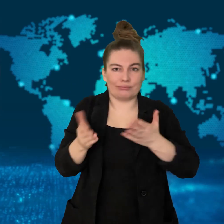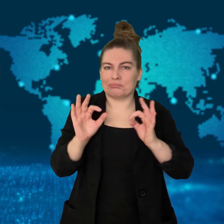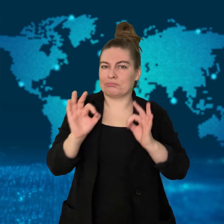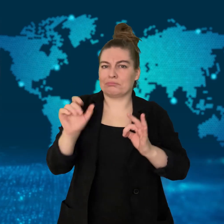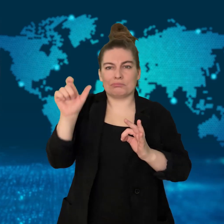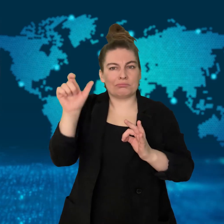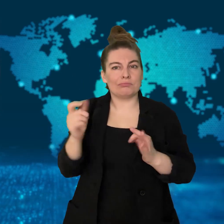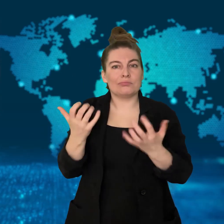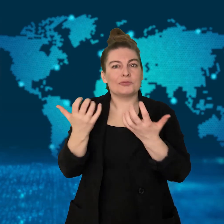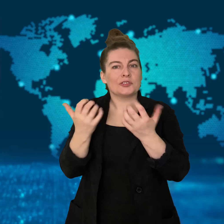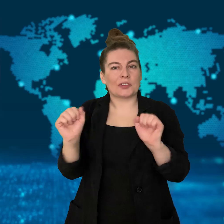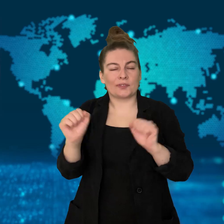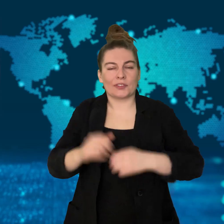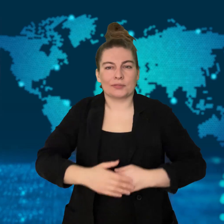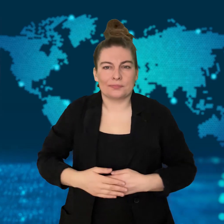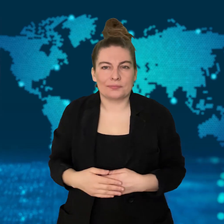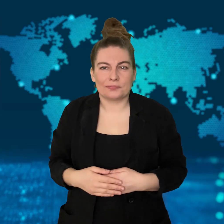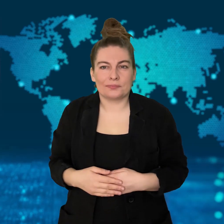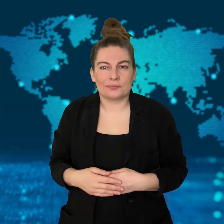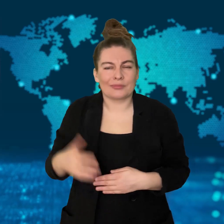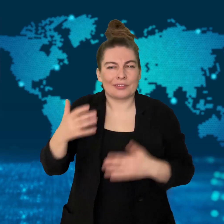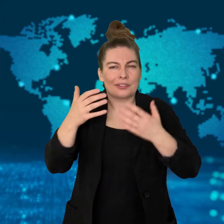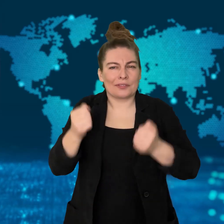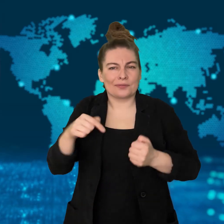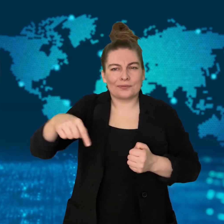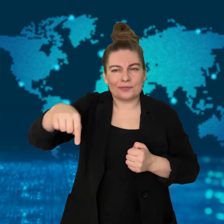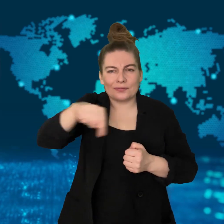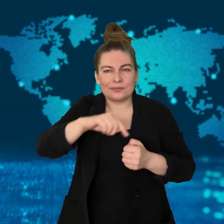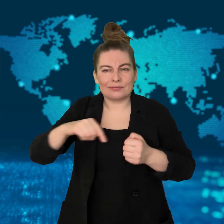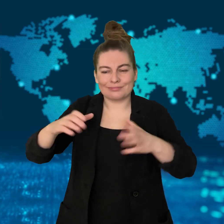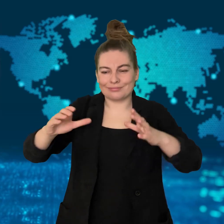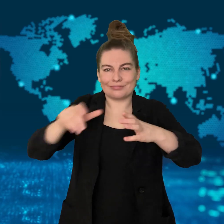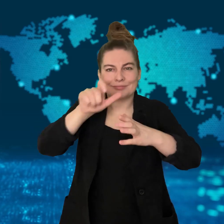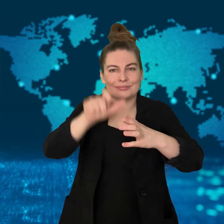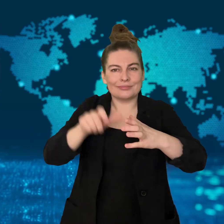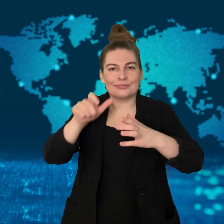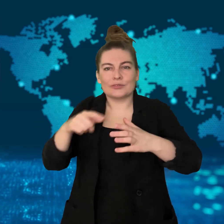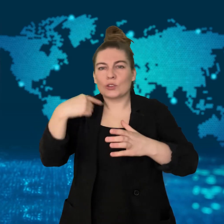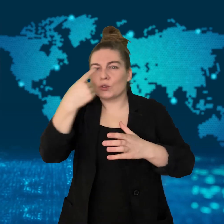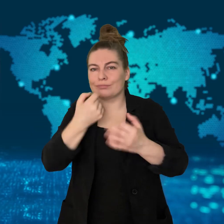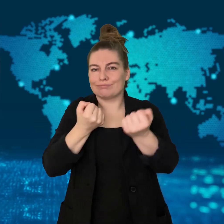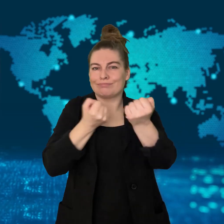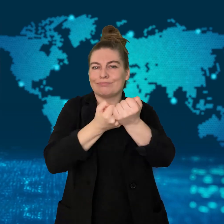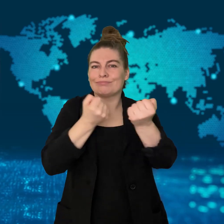Pro-Palestinian protesters had planned to gather